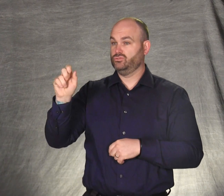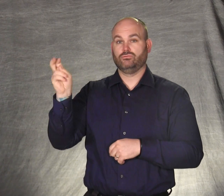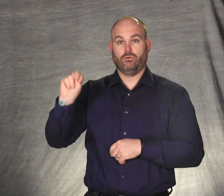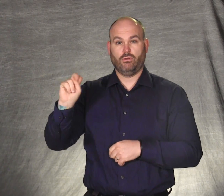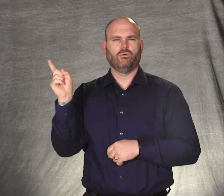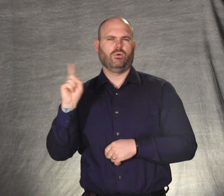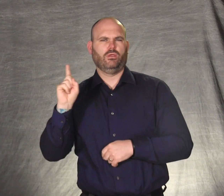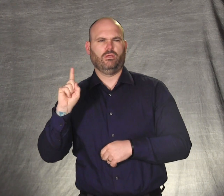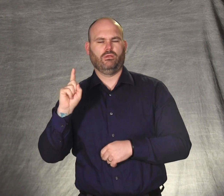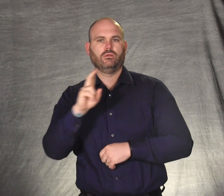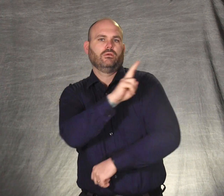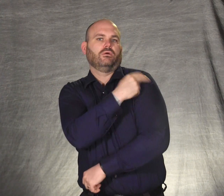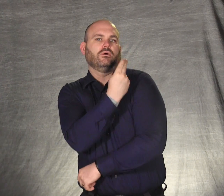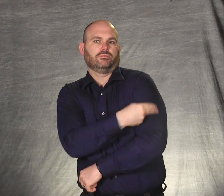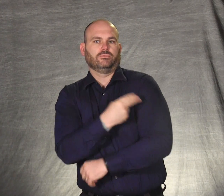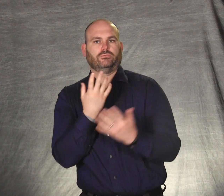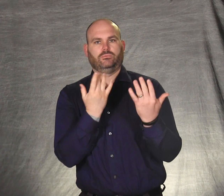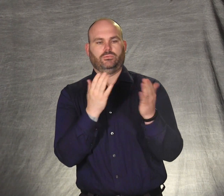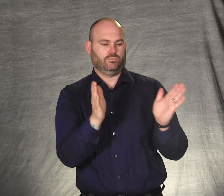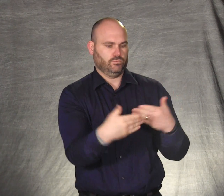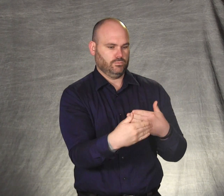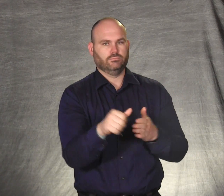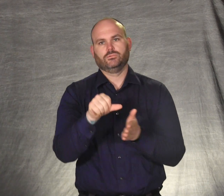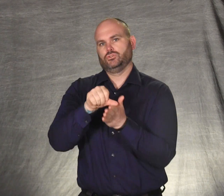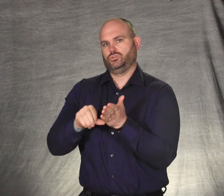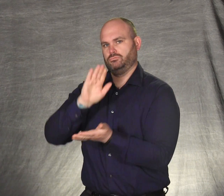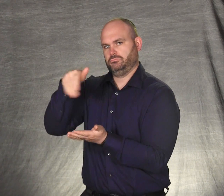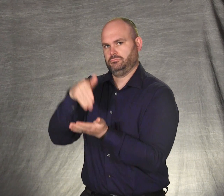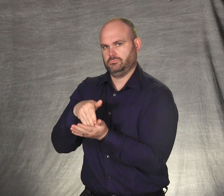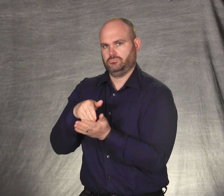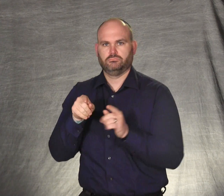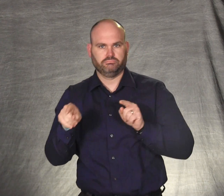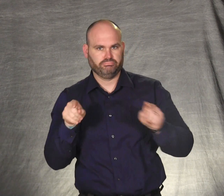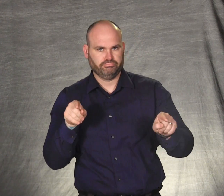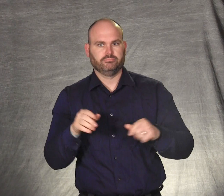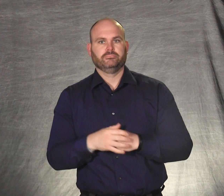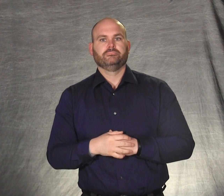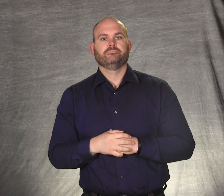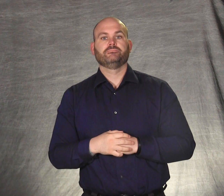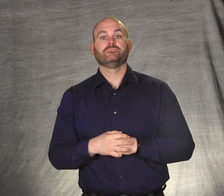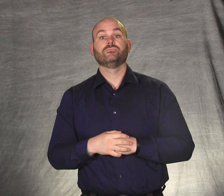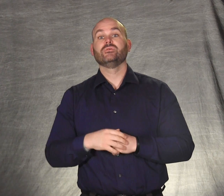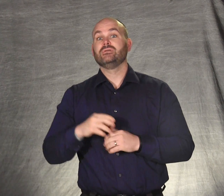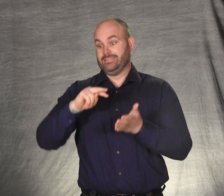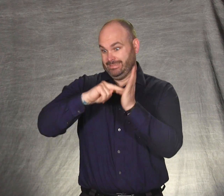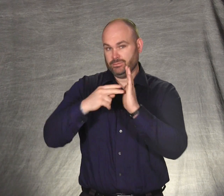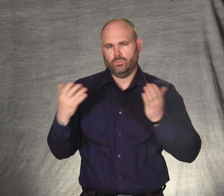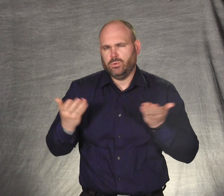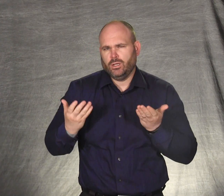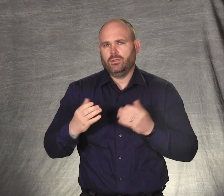in hospital waiting rooms and surgical centers